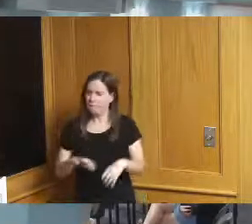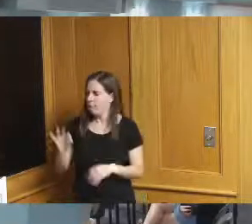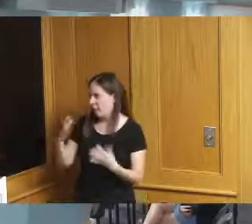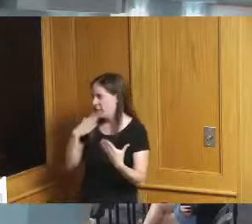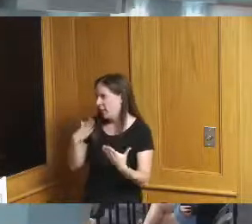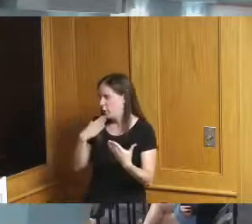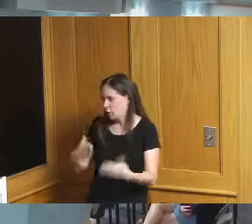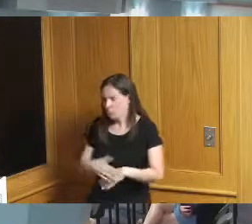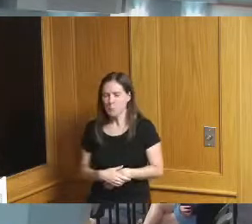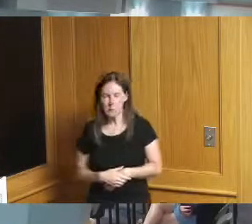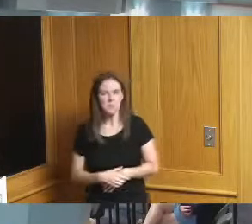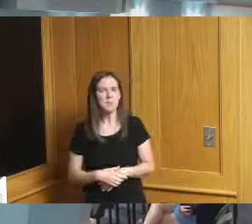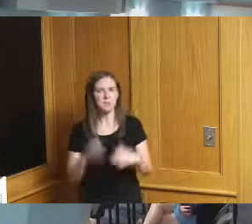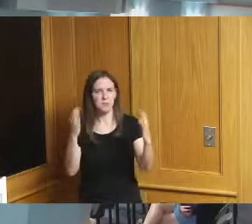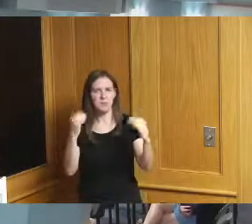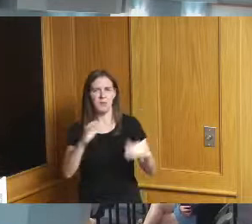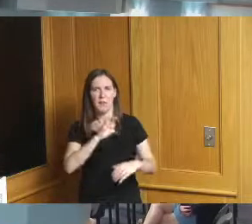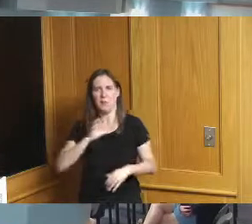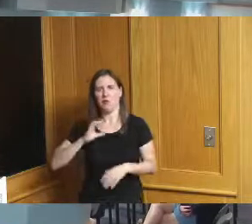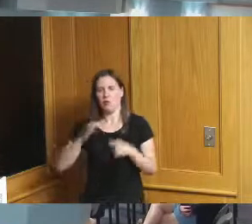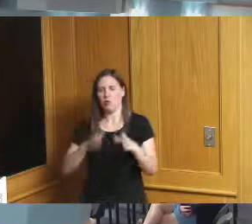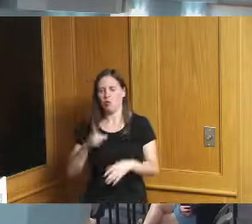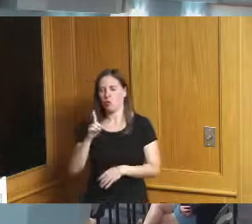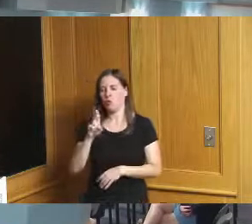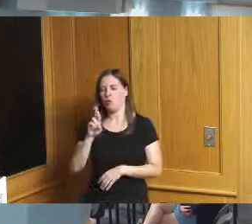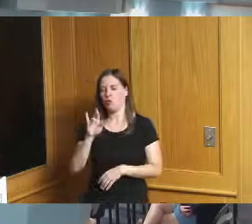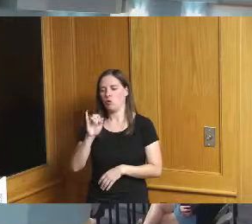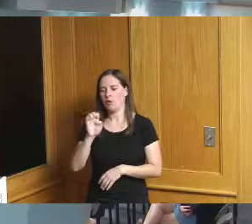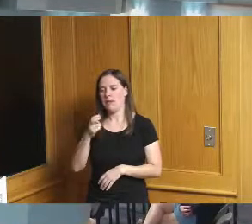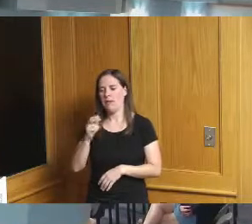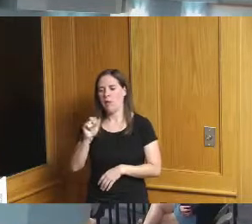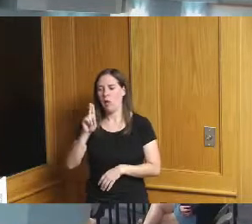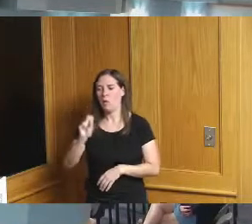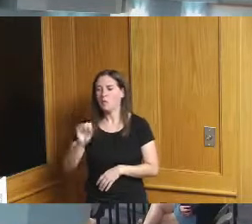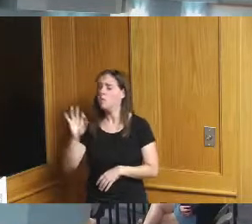Commissioner Driehaus thank you Madam President thank you Commissioner for your report as always